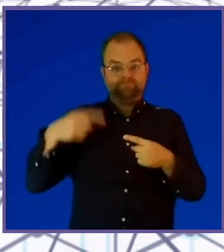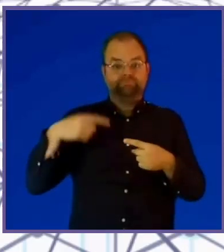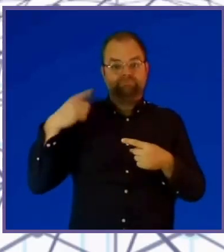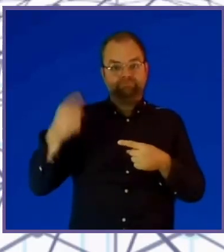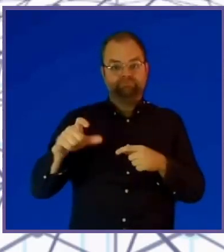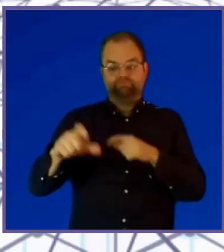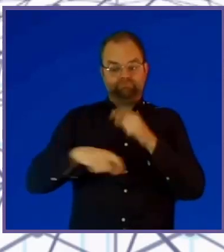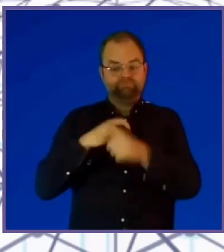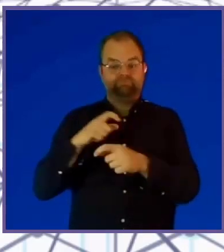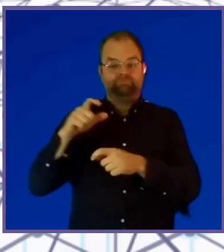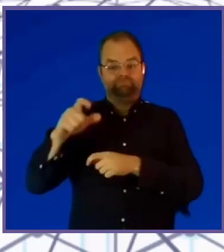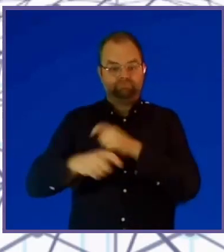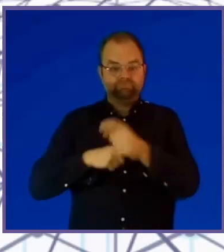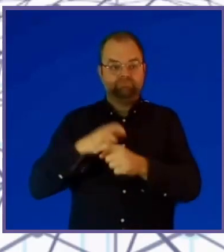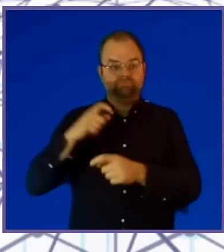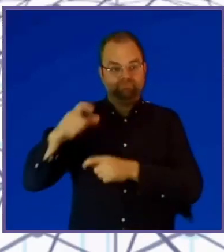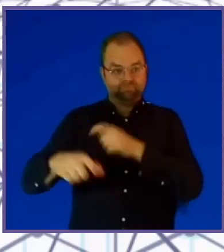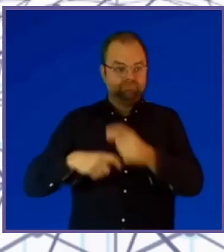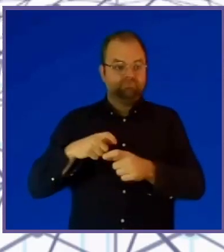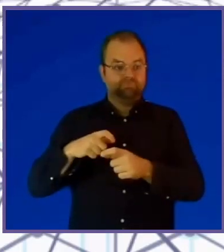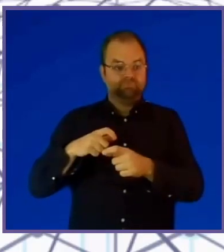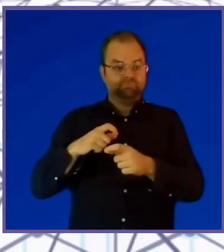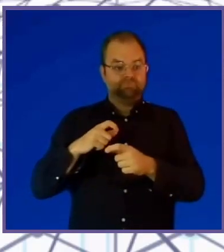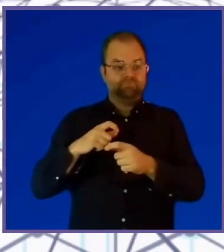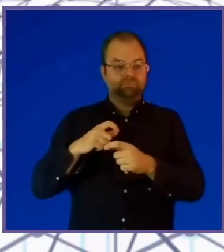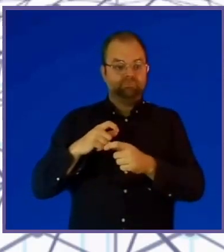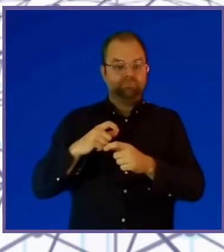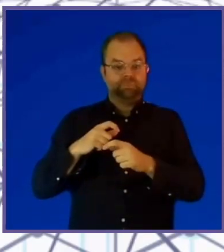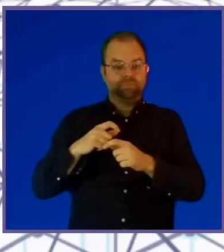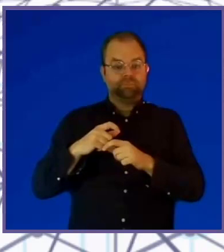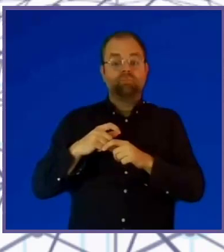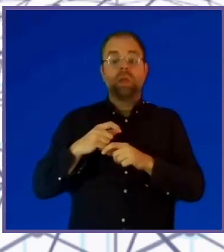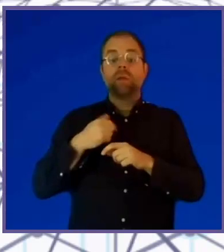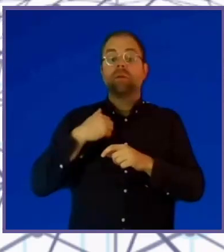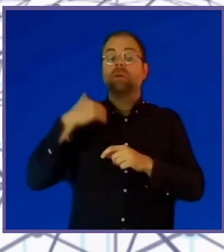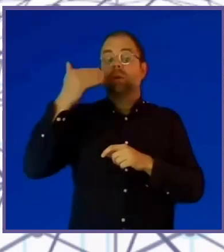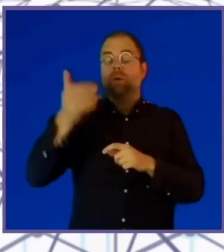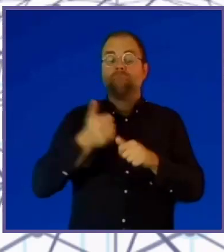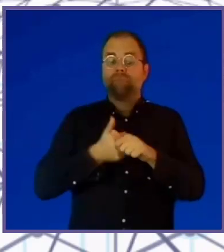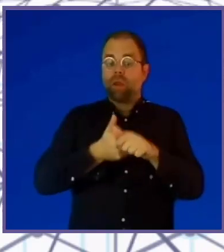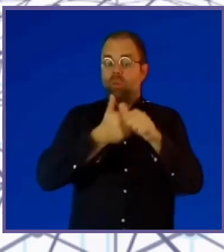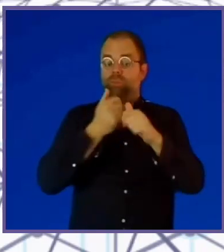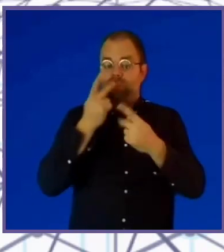and components and how they interact with the major component of the wheelchair.